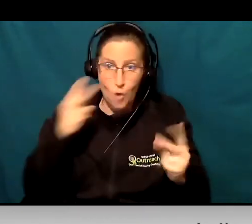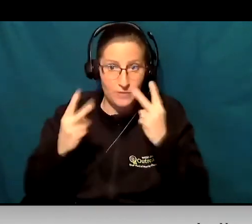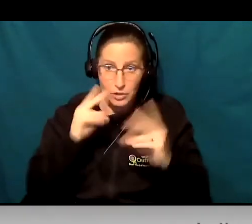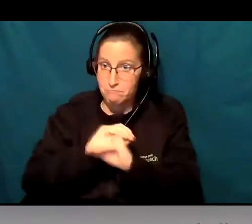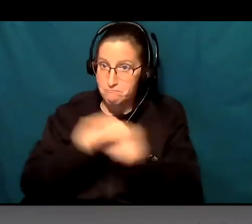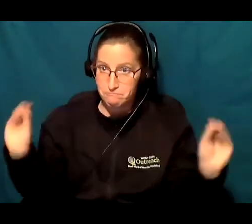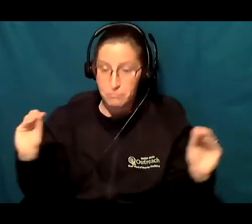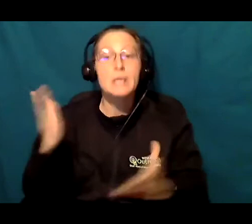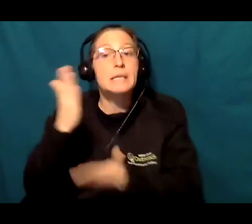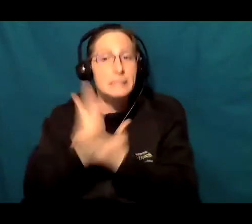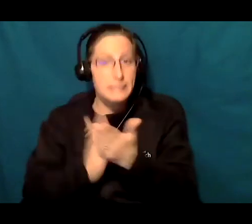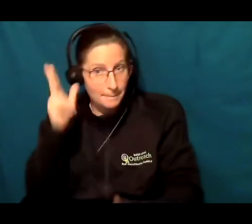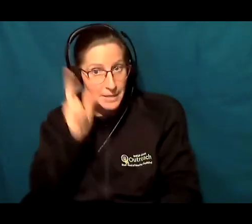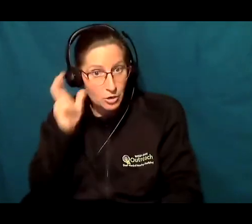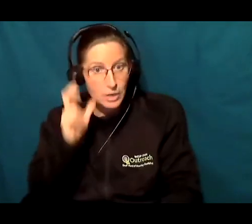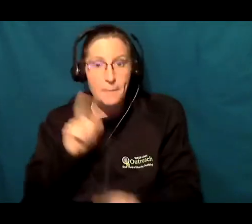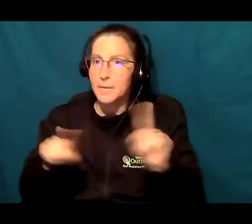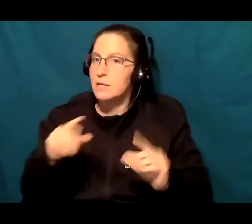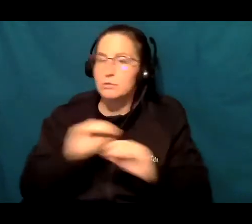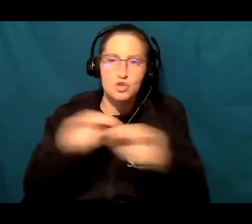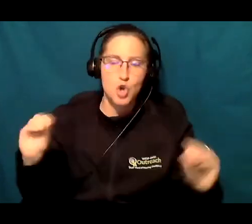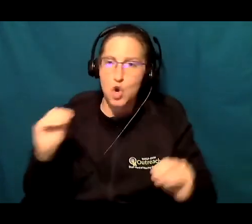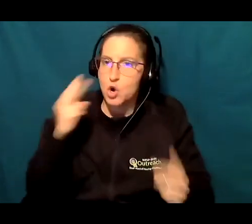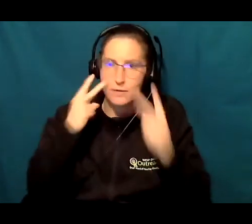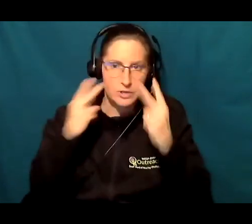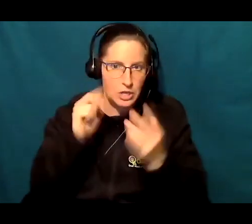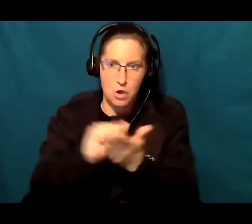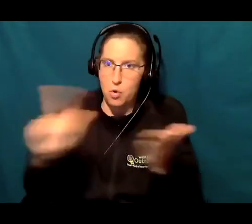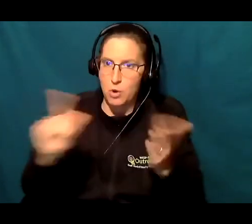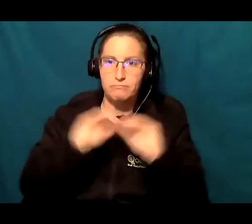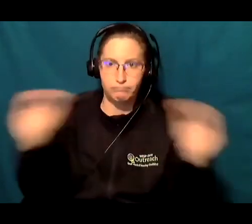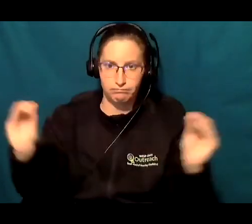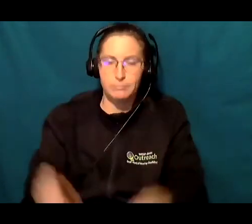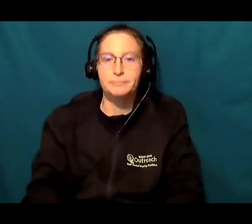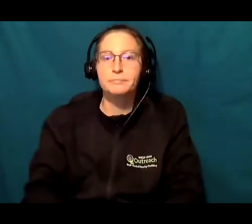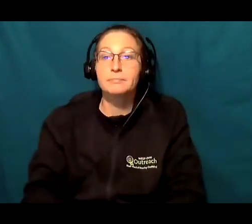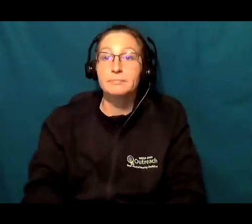hearing but no vision at all, and it's his first time in preschool.